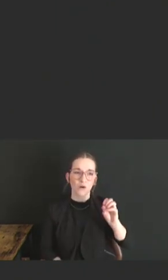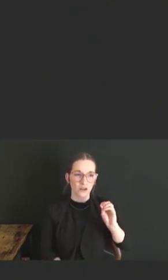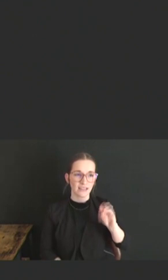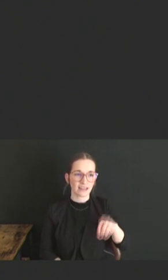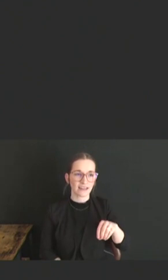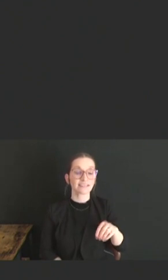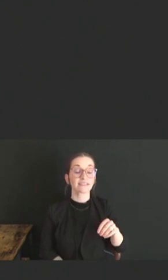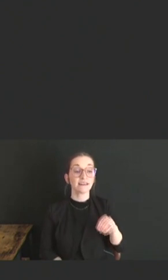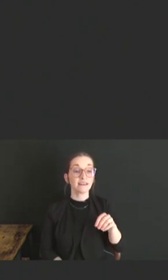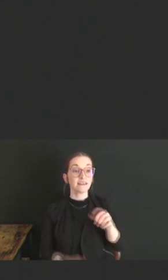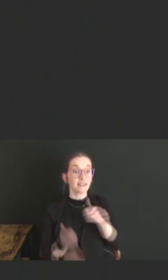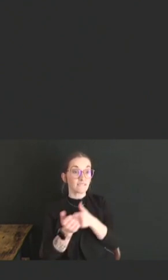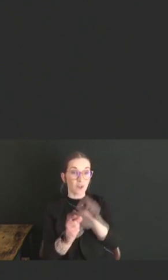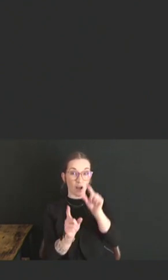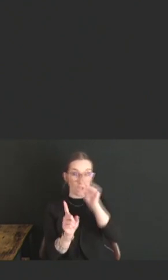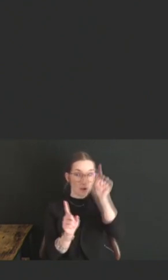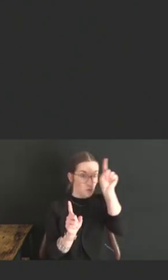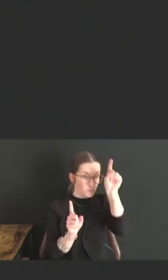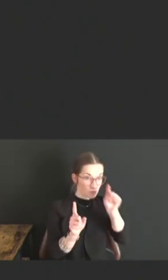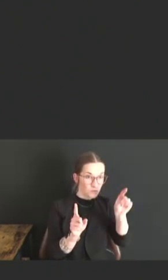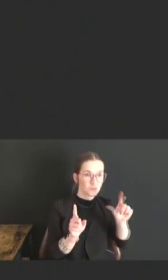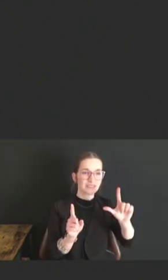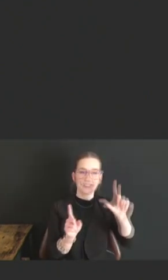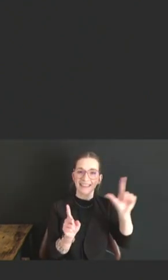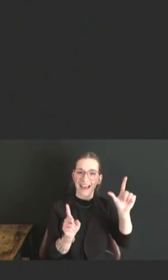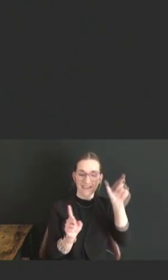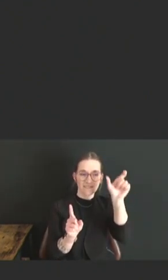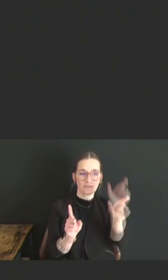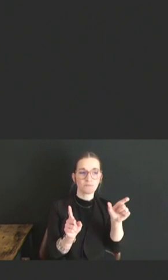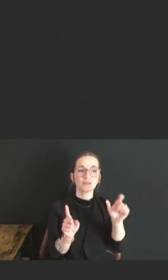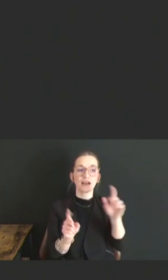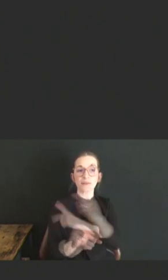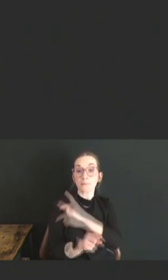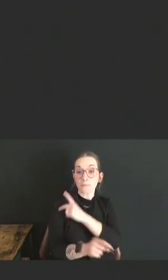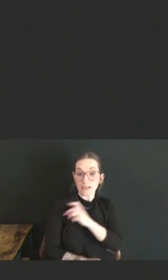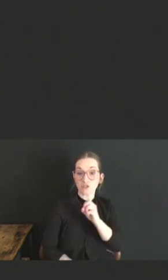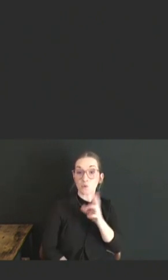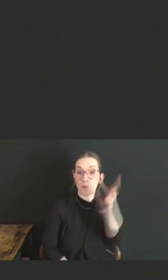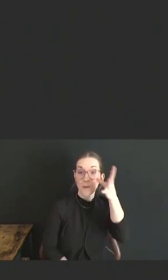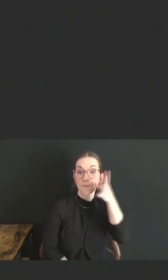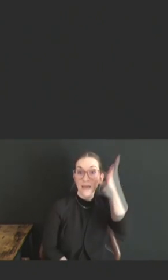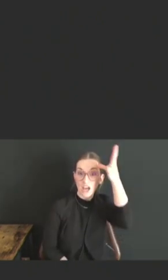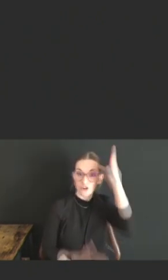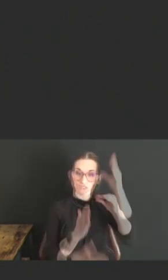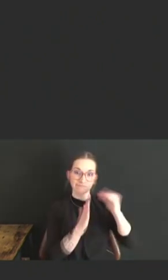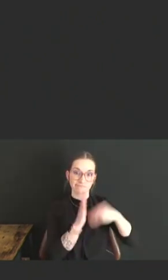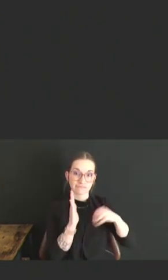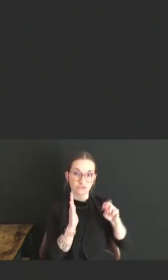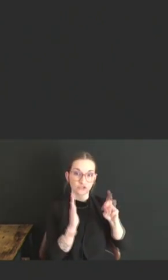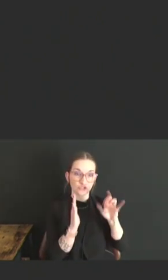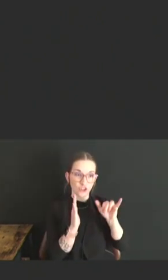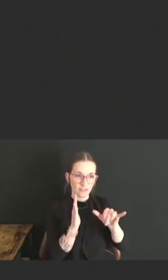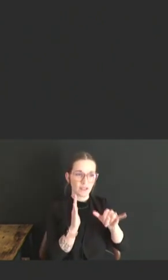to the patient or parent portion of the survey, we see that 60 patients completed a survey,